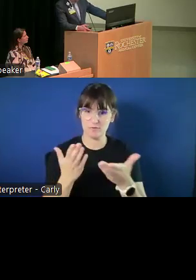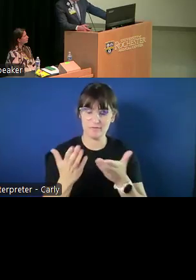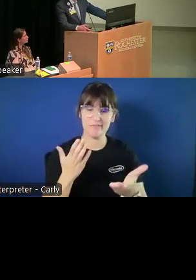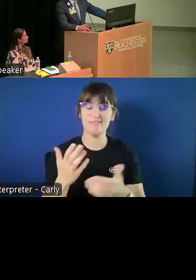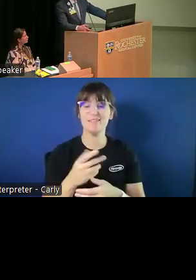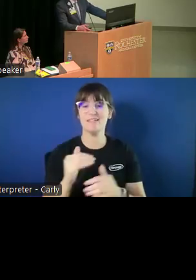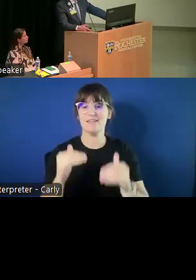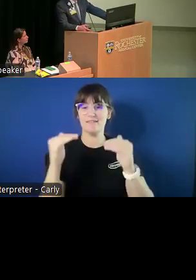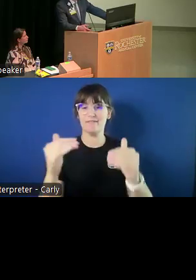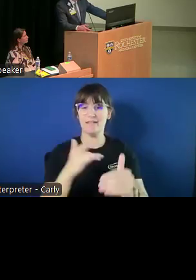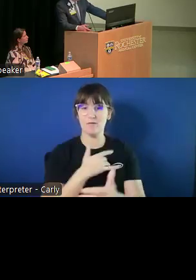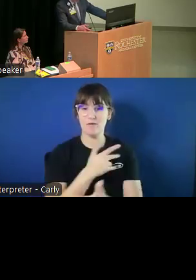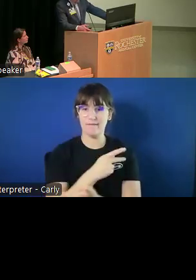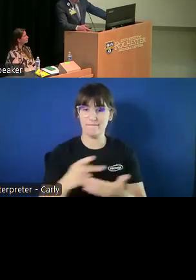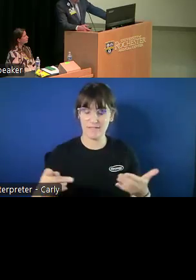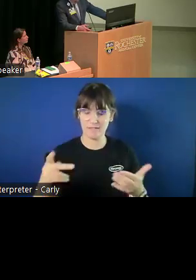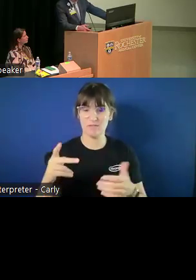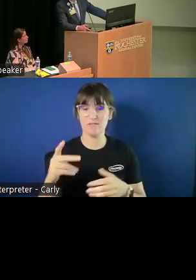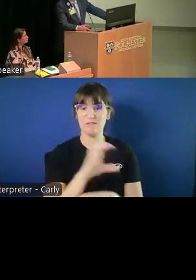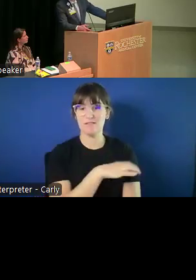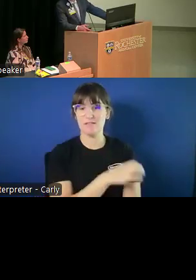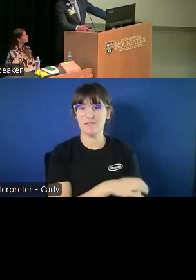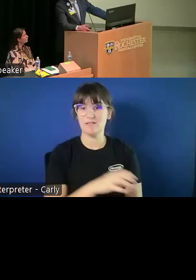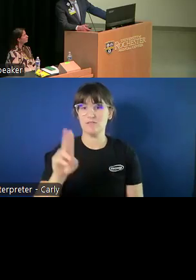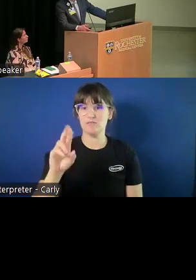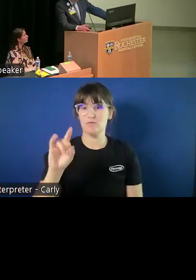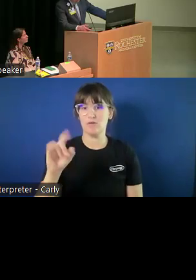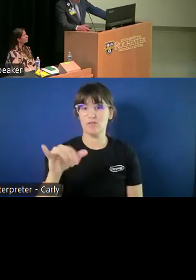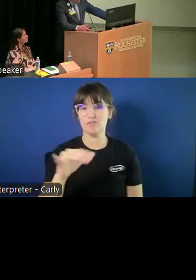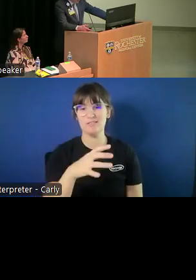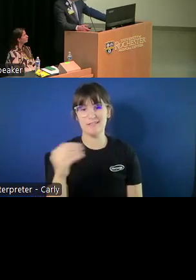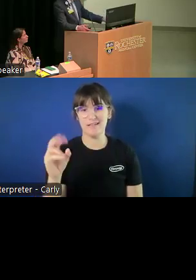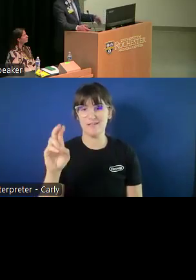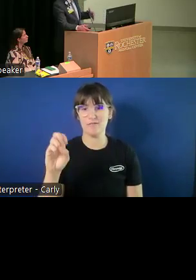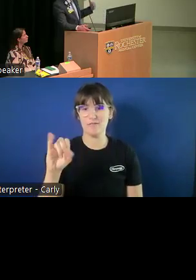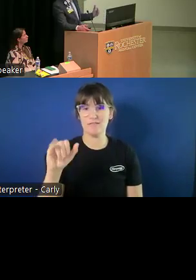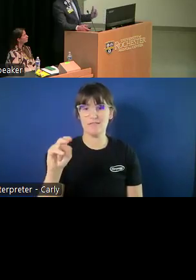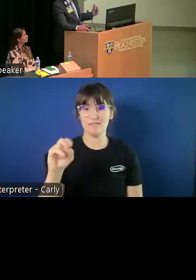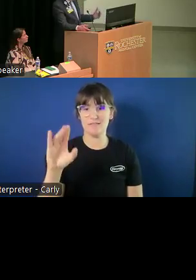clinic the department of urology and uh one of our residency teams and then through this we were